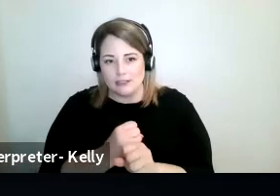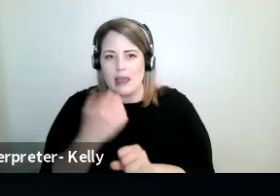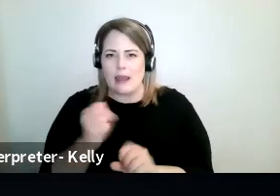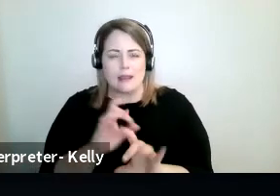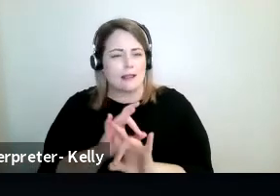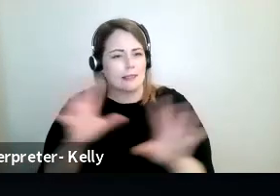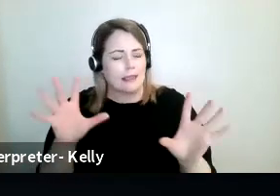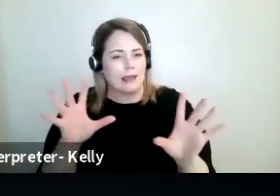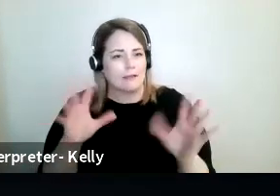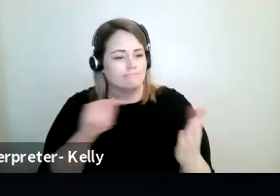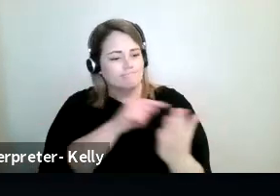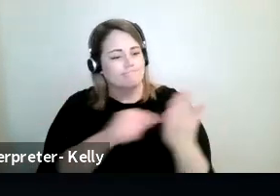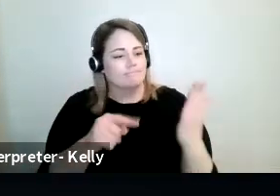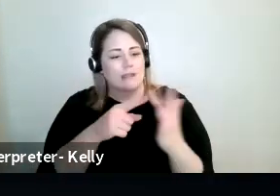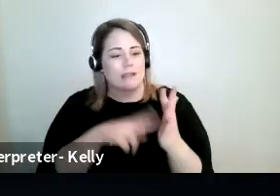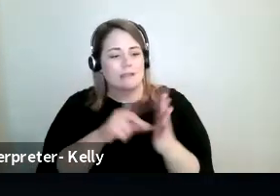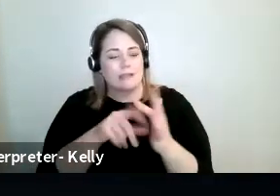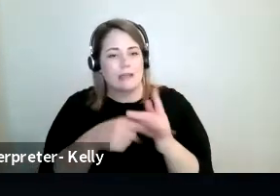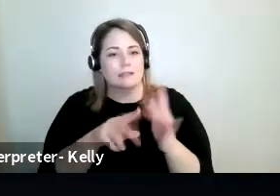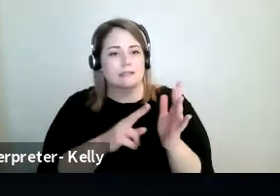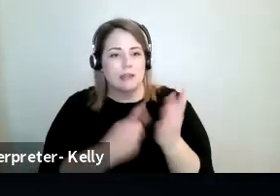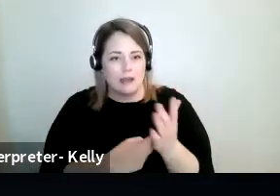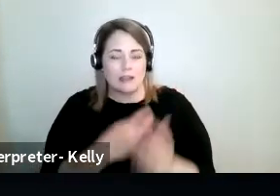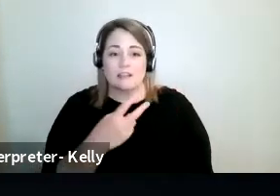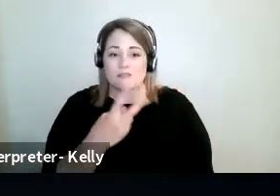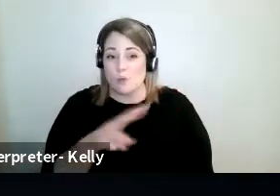there's going to be removal of poverty, we're going to achieve equity and